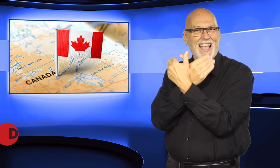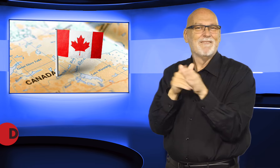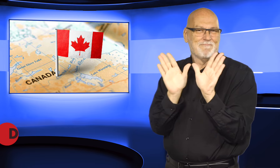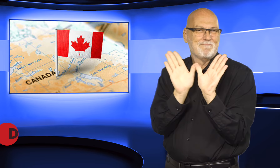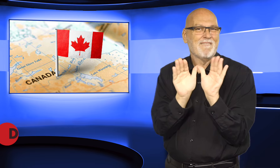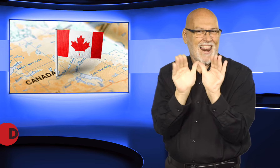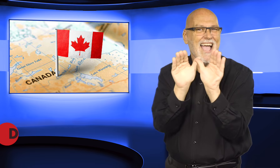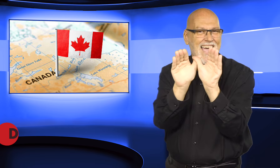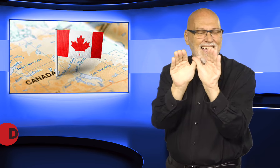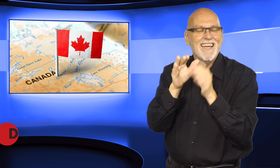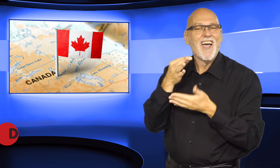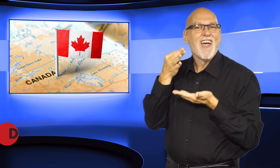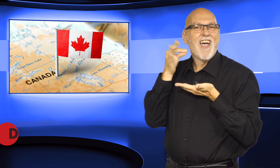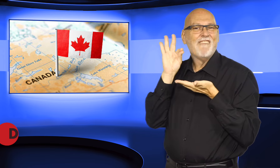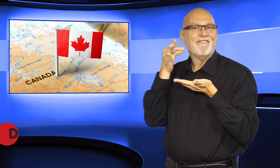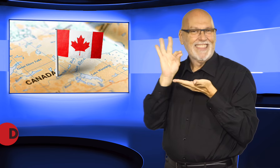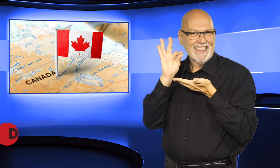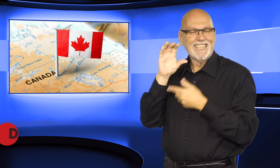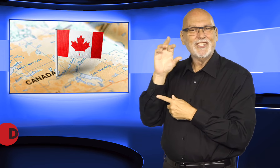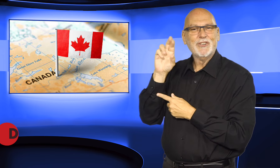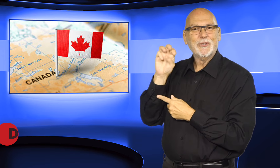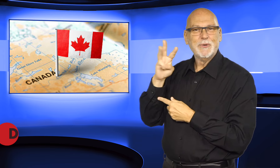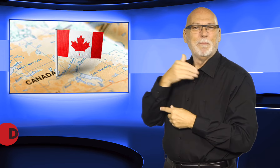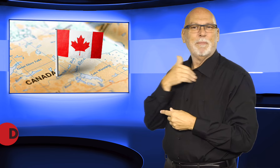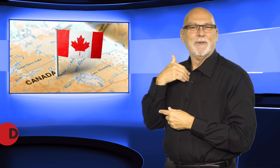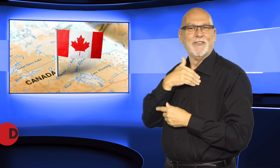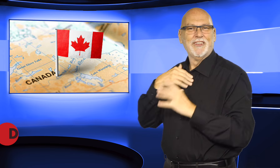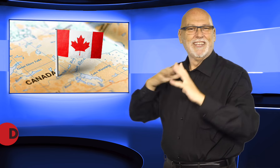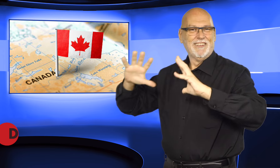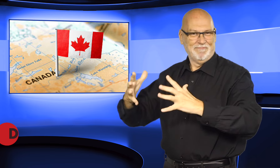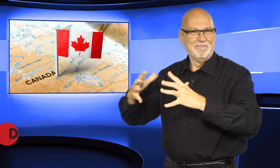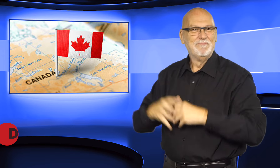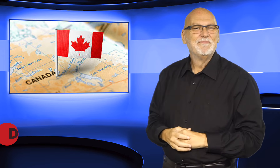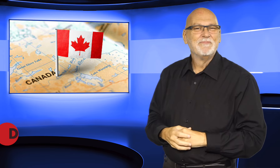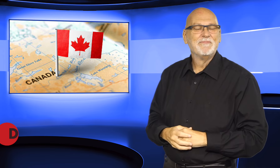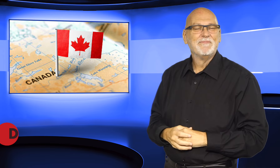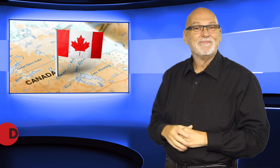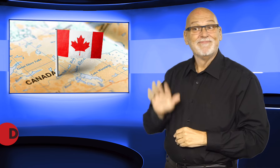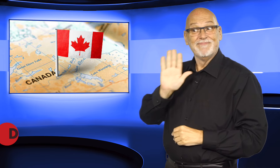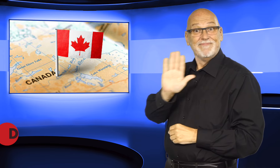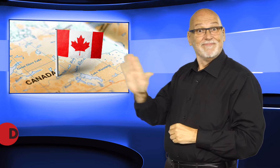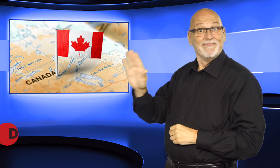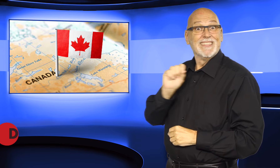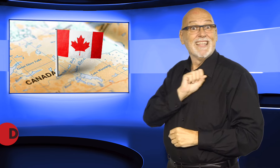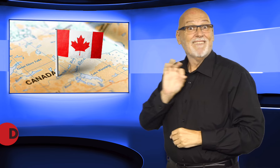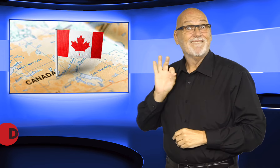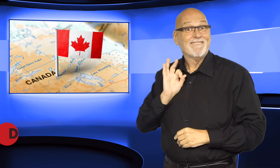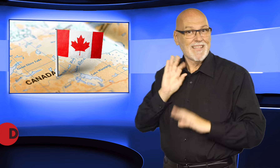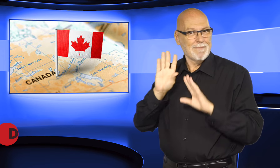which are called Butterfly Cafe Crew Members.